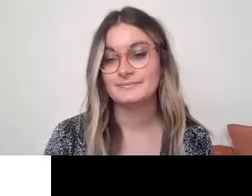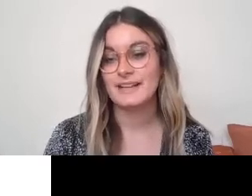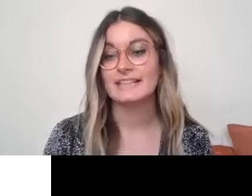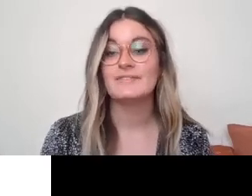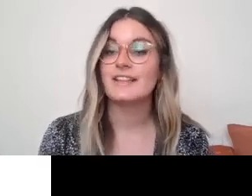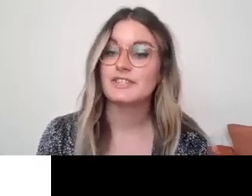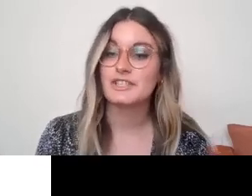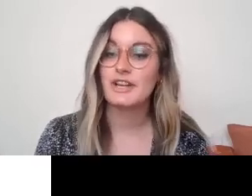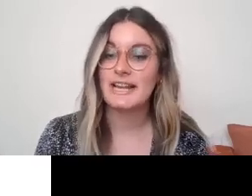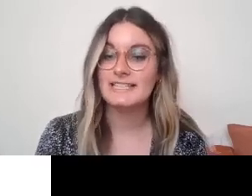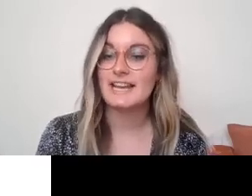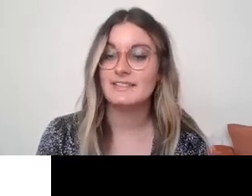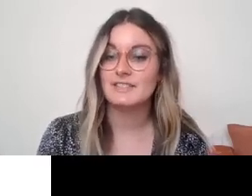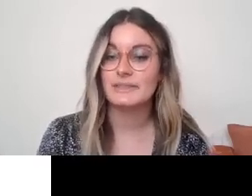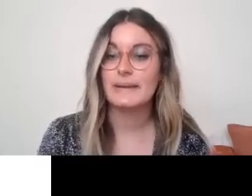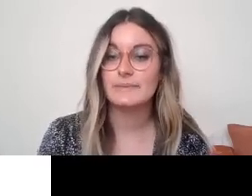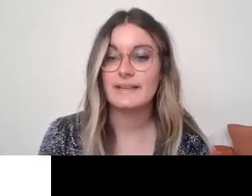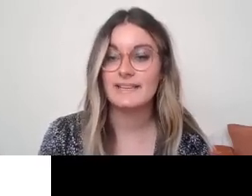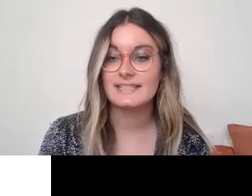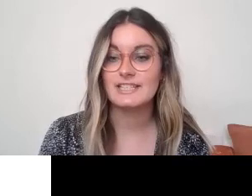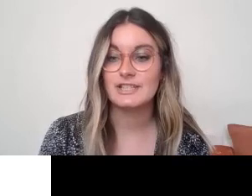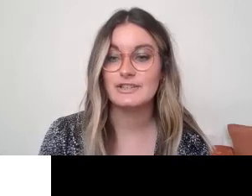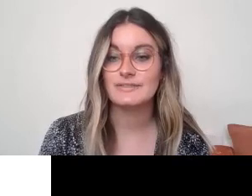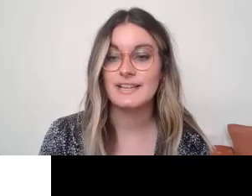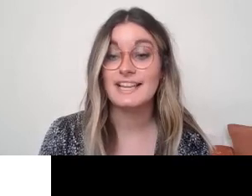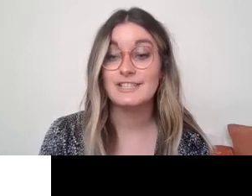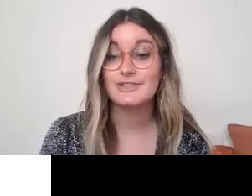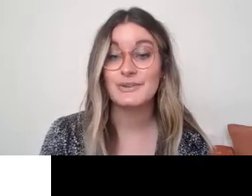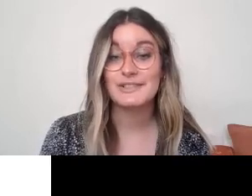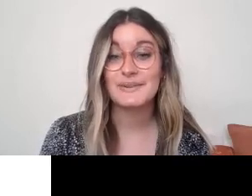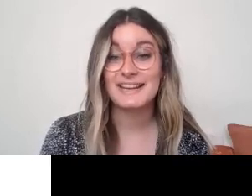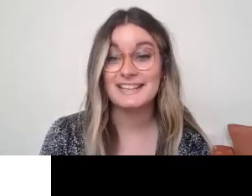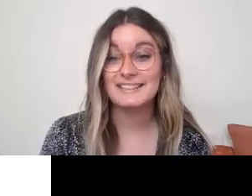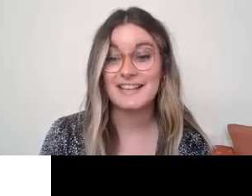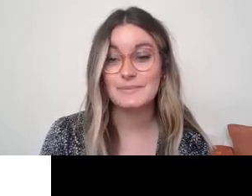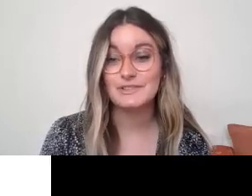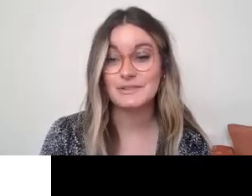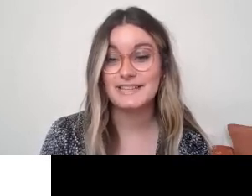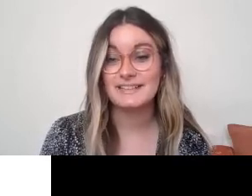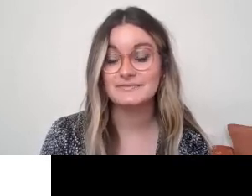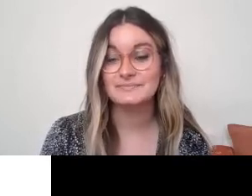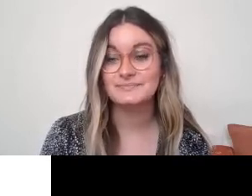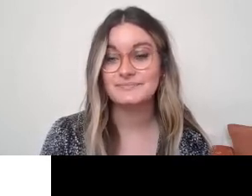I love that it's such a great idea to really implement this into your into your course already. Absolutely.